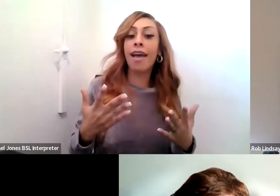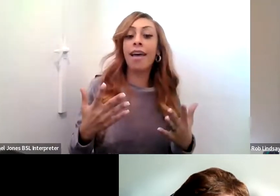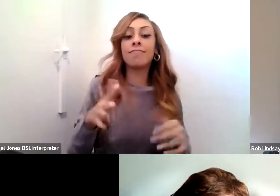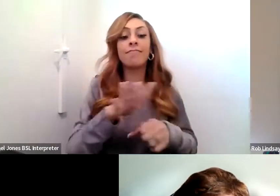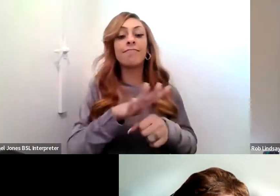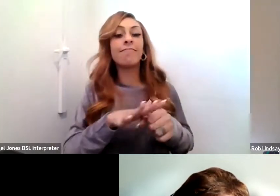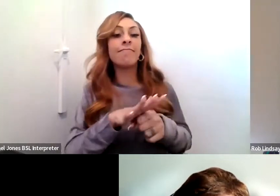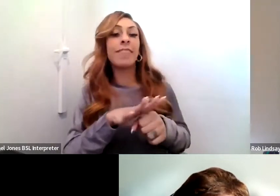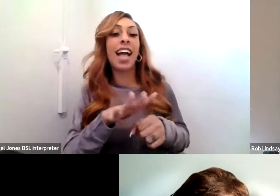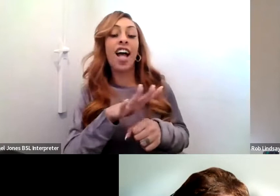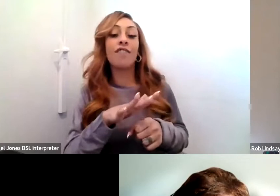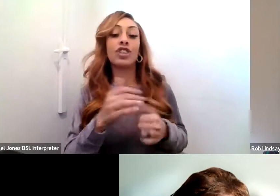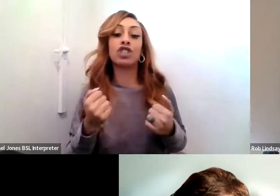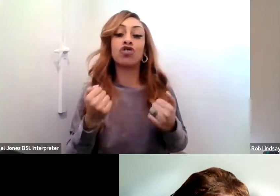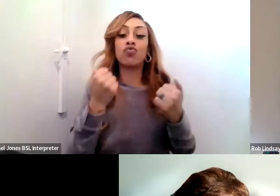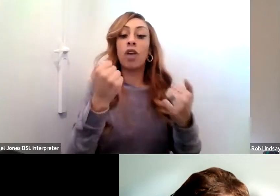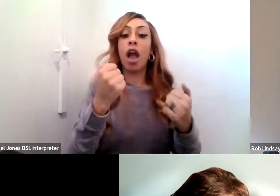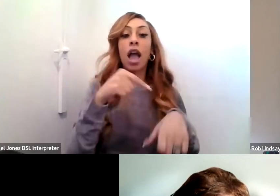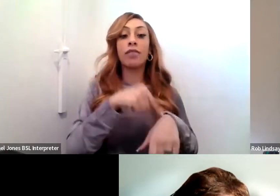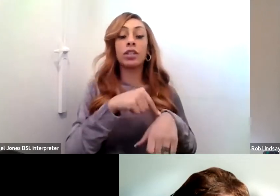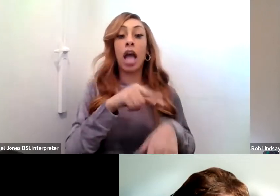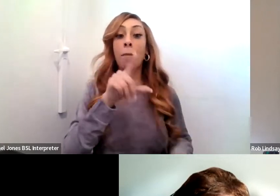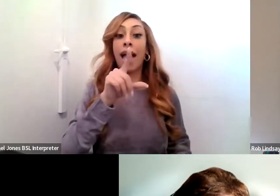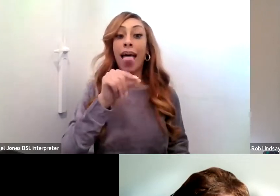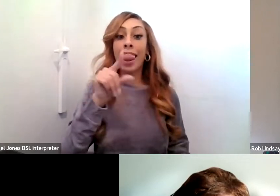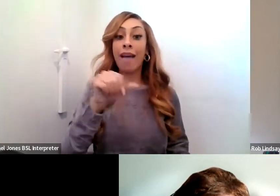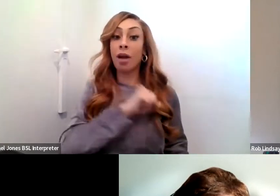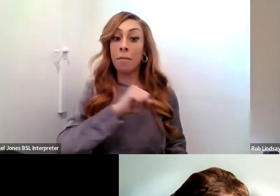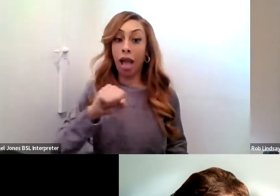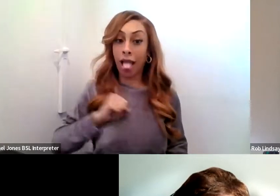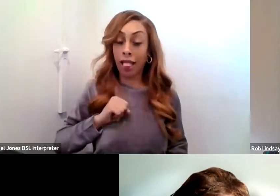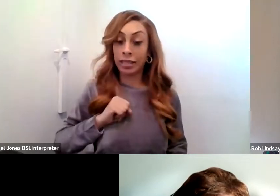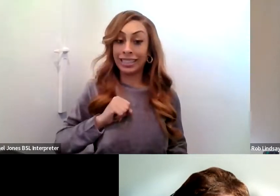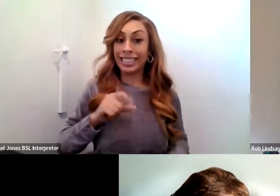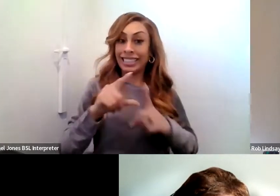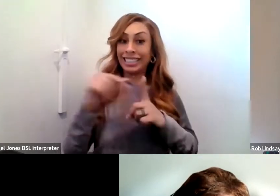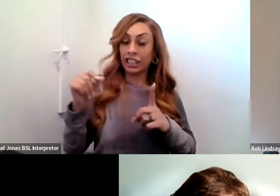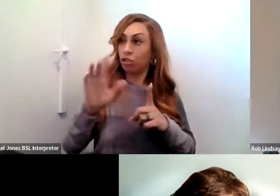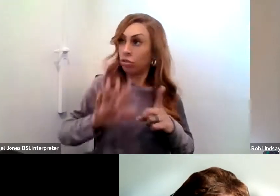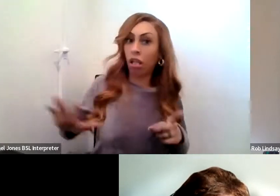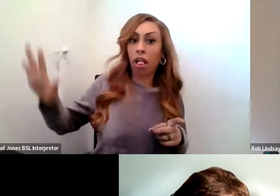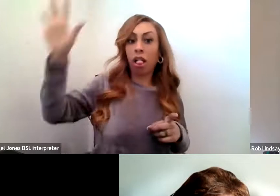for a physical, in-person event was 11 miles; for a digital event, it was larger, it was 48 miles.